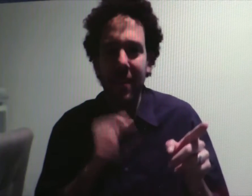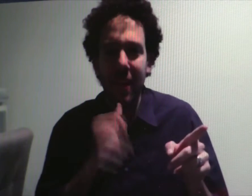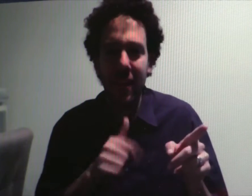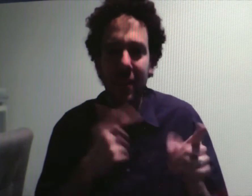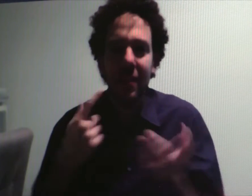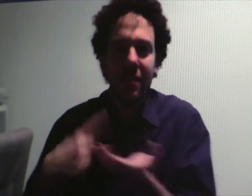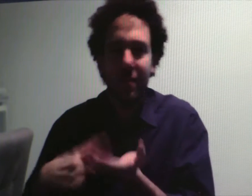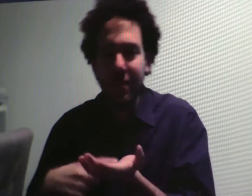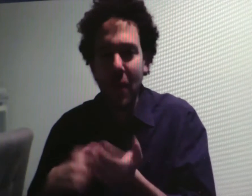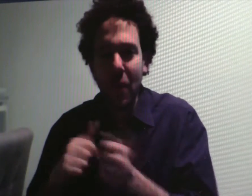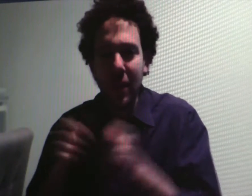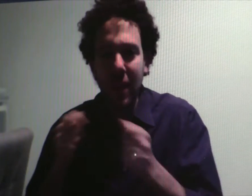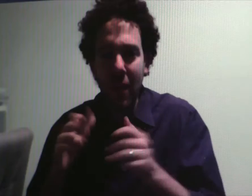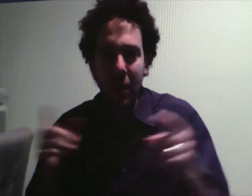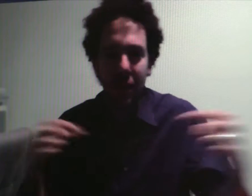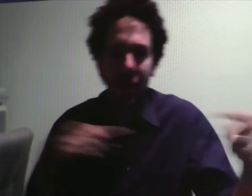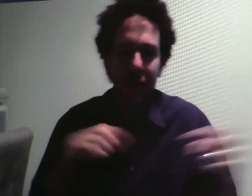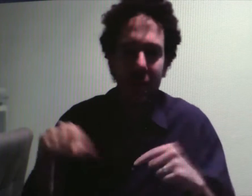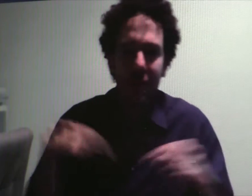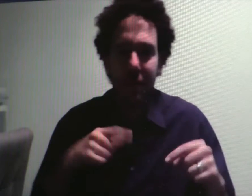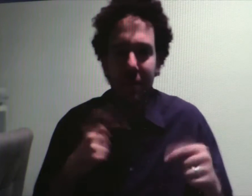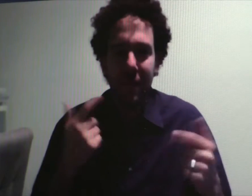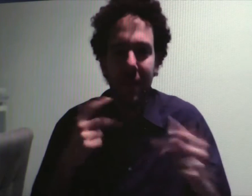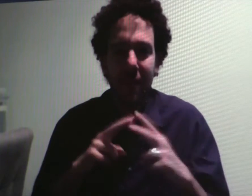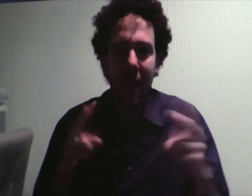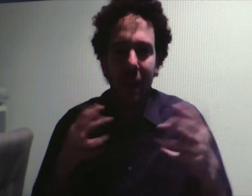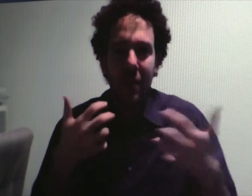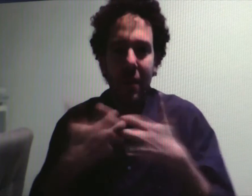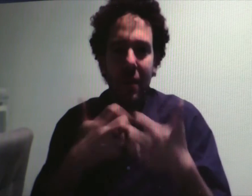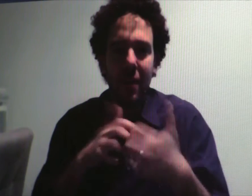They then have a discussion with the director, to see about what the placement should be.